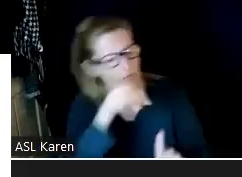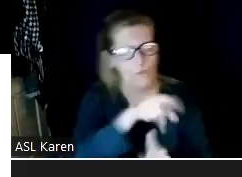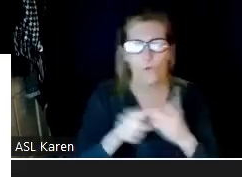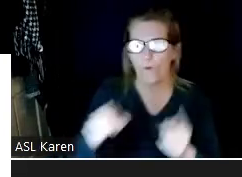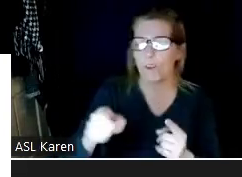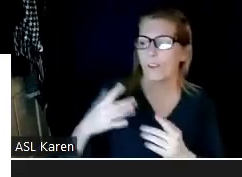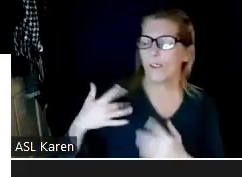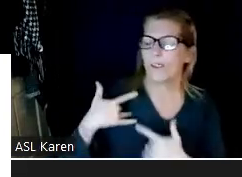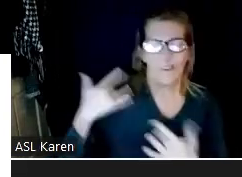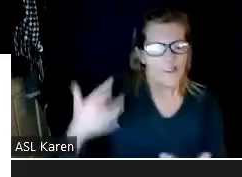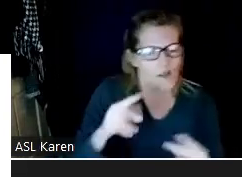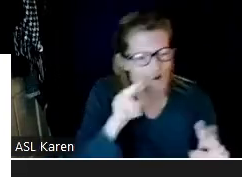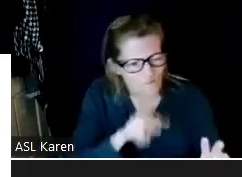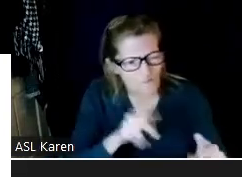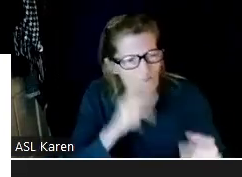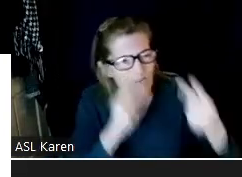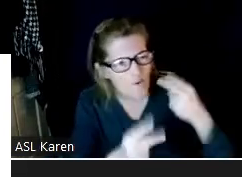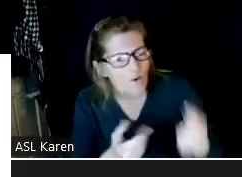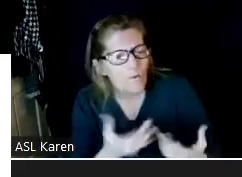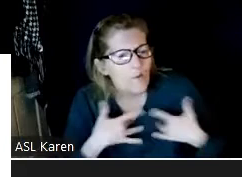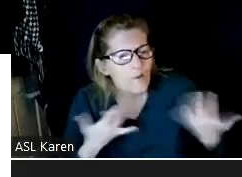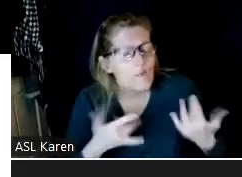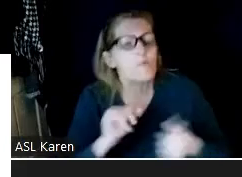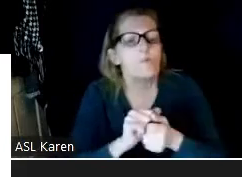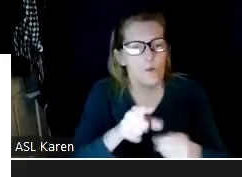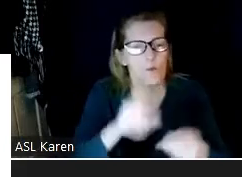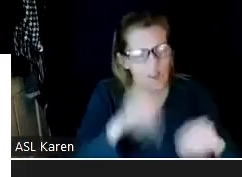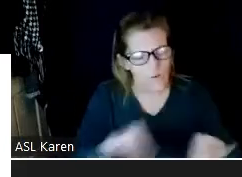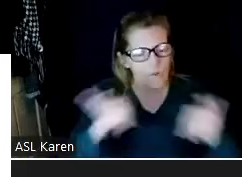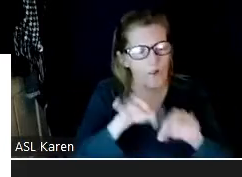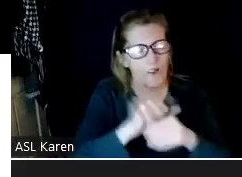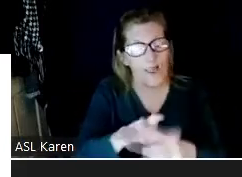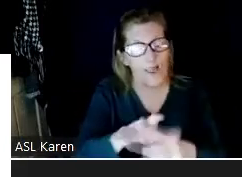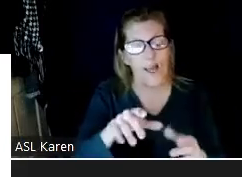people's perspectives might be most important to accessing the benefits or might be the